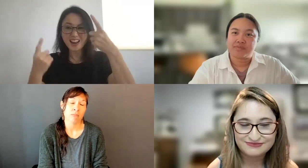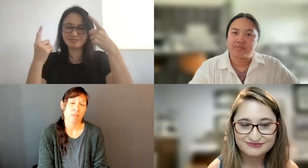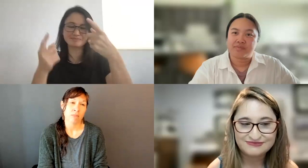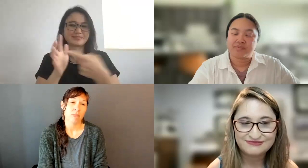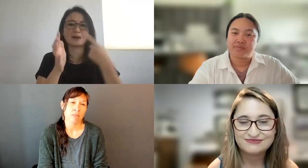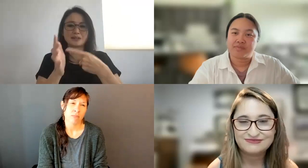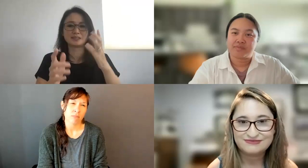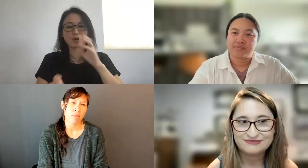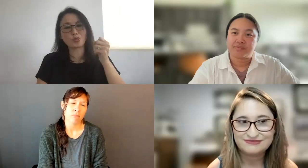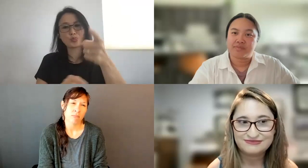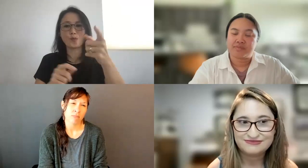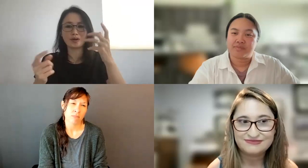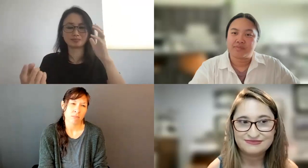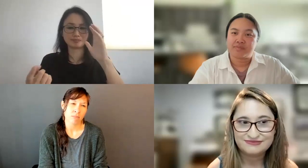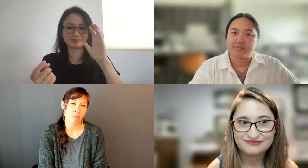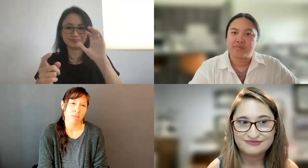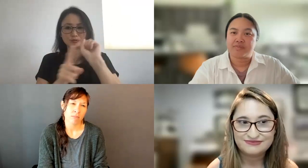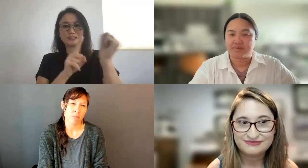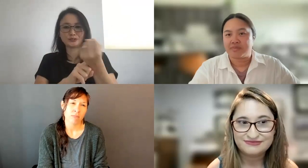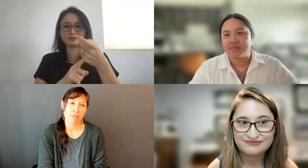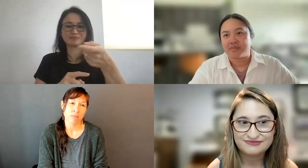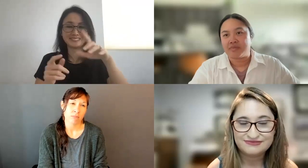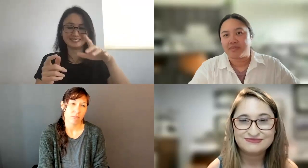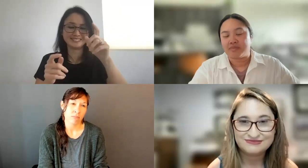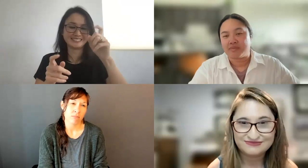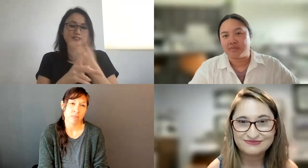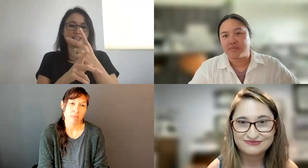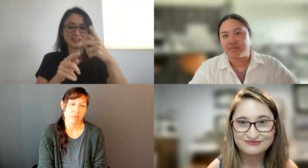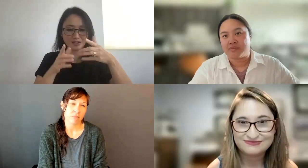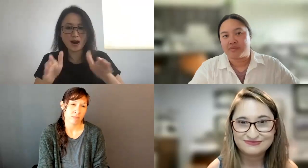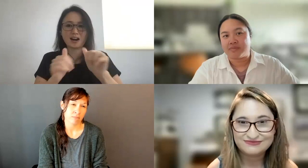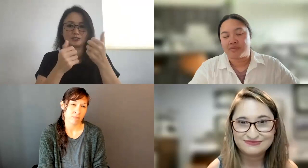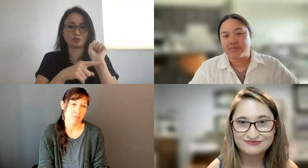there's never really a perfect time. Sometimes you'll get thrown into a situation